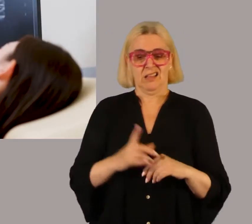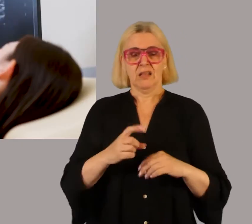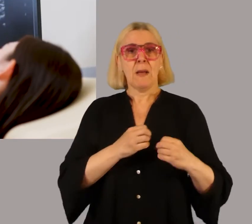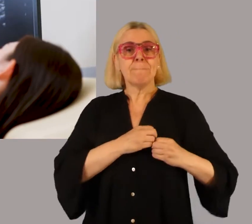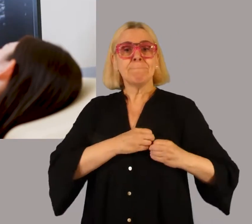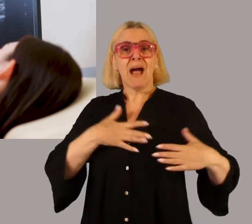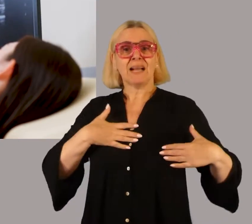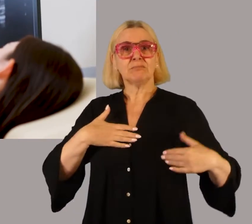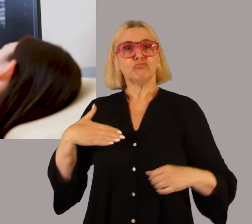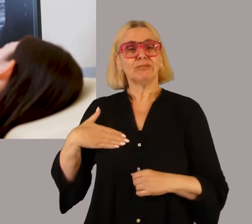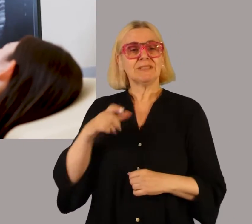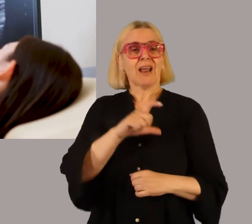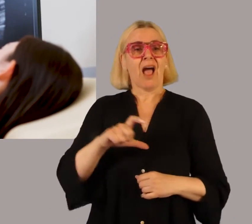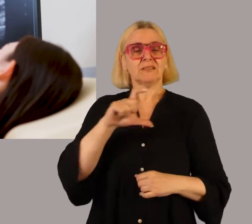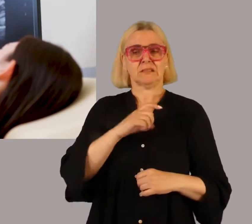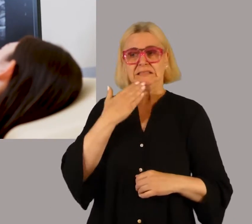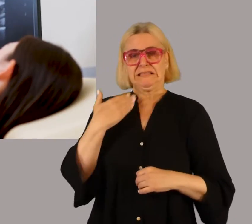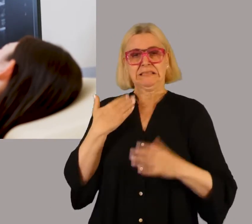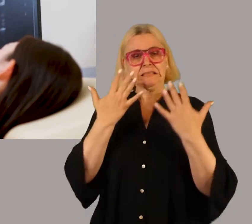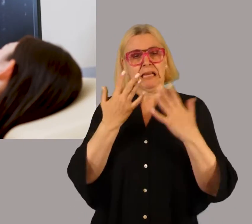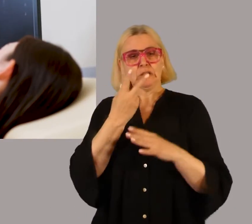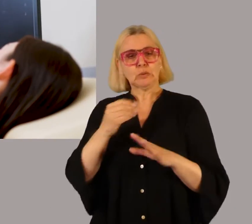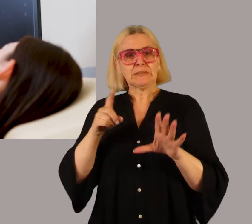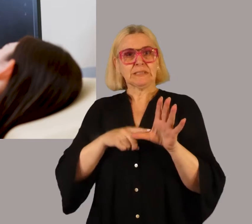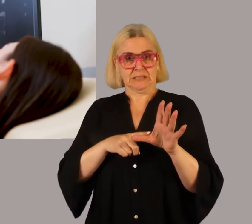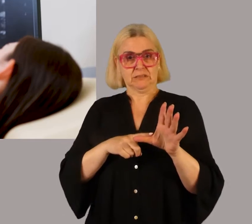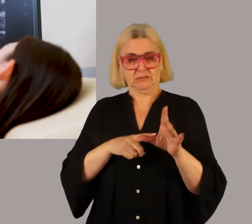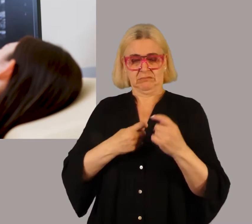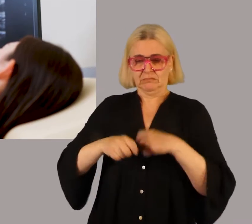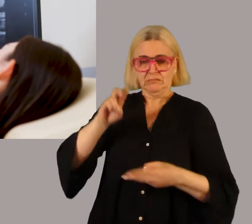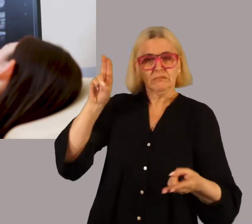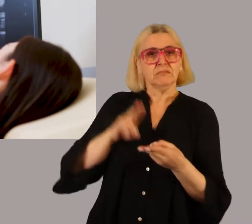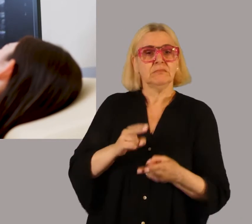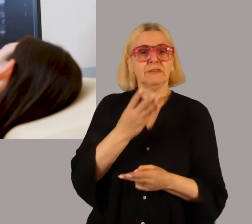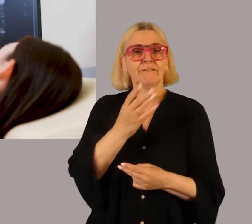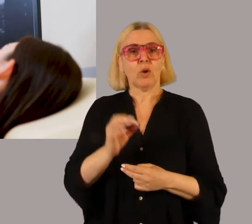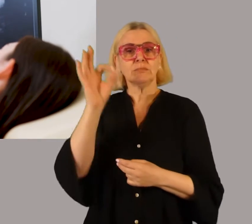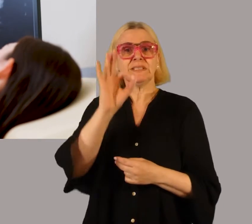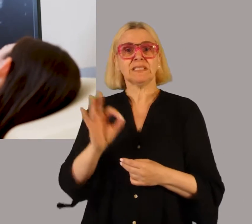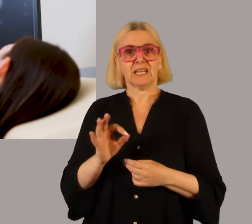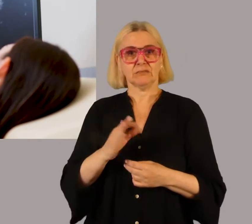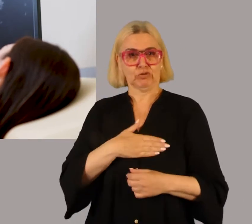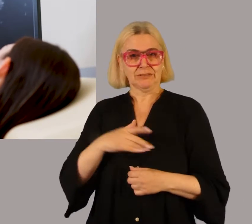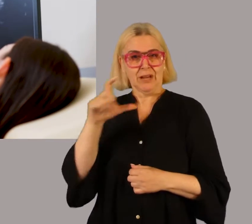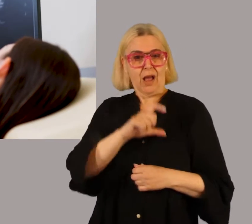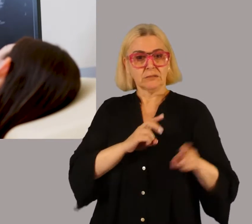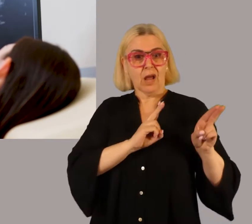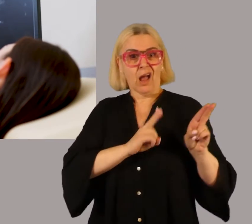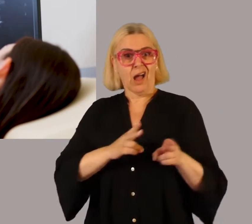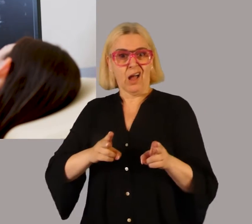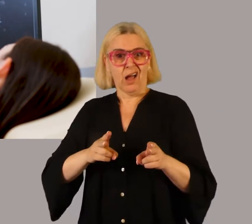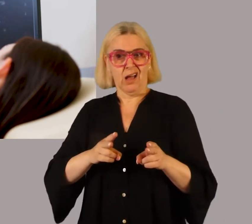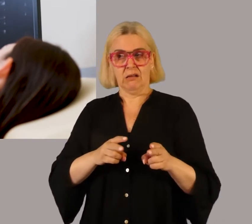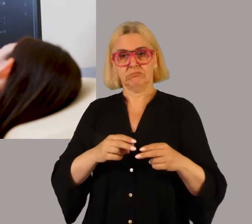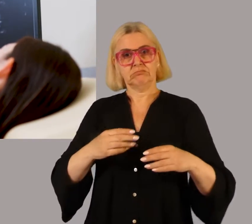in recent decades have led to more than 40% reduction in breast cancer mortality in some high-income countries.